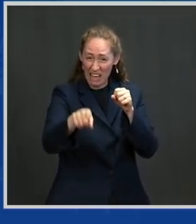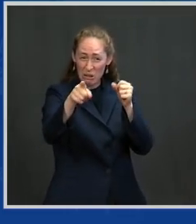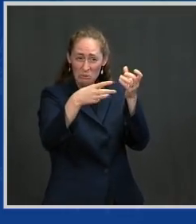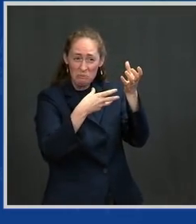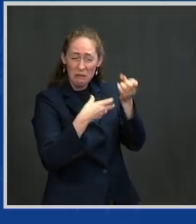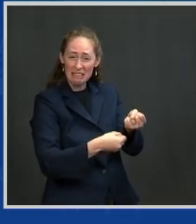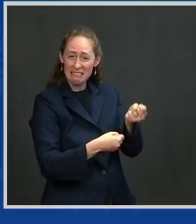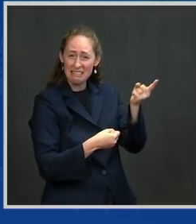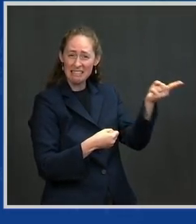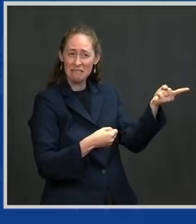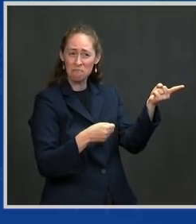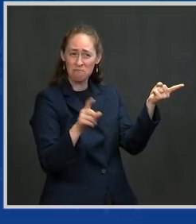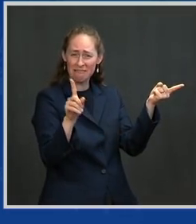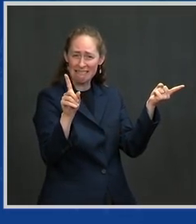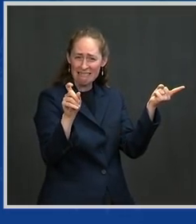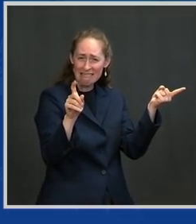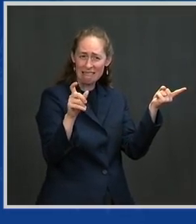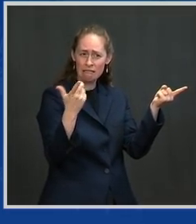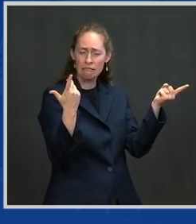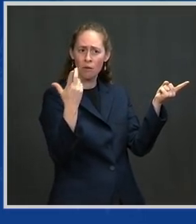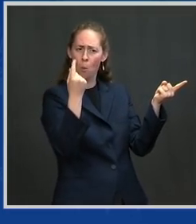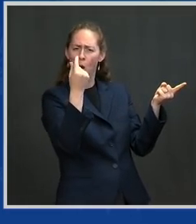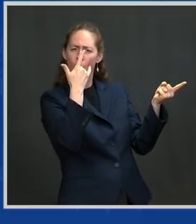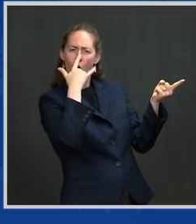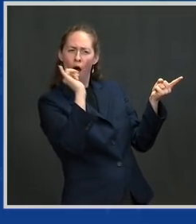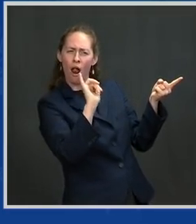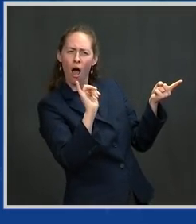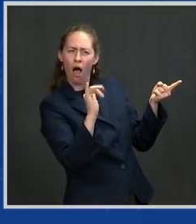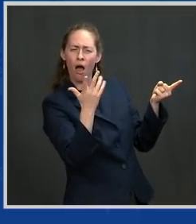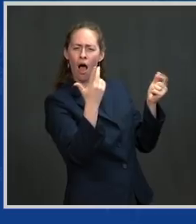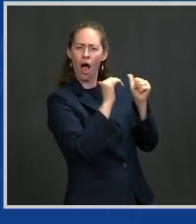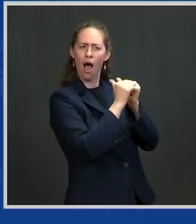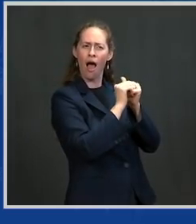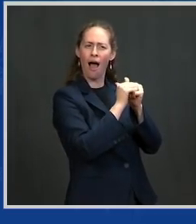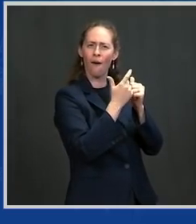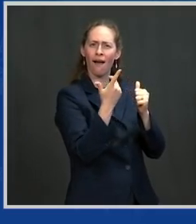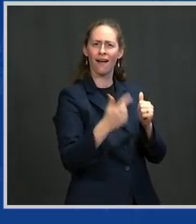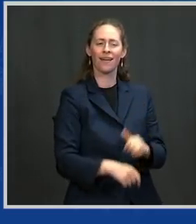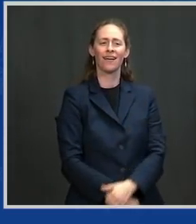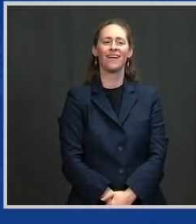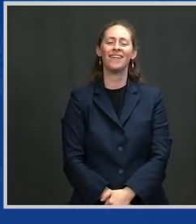what do you say to Vladimir Putin? The President: To answer the first question --